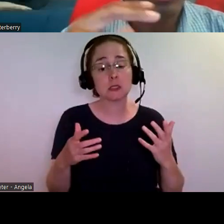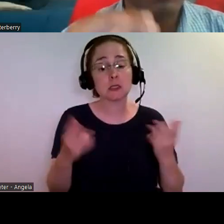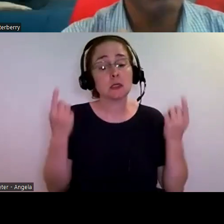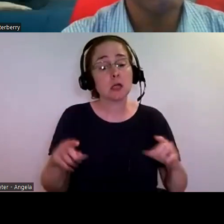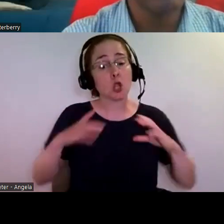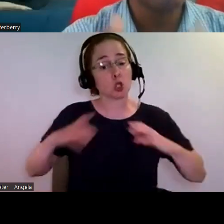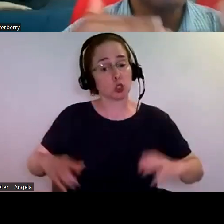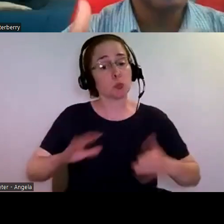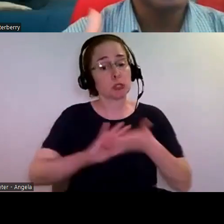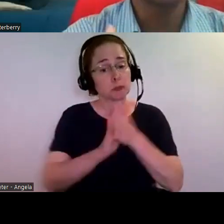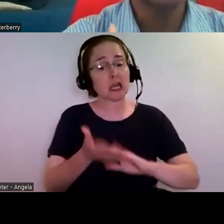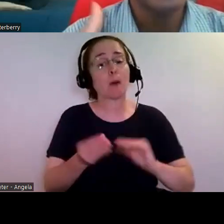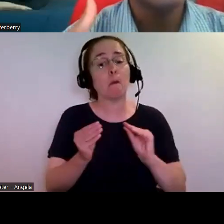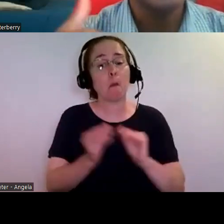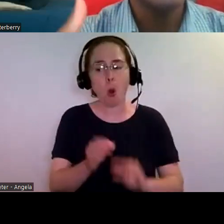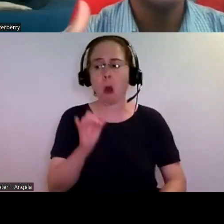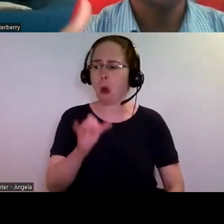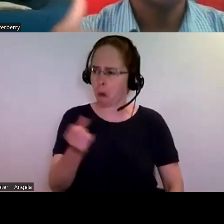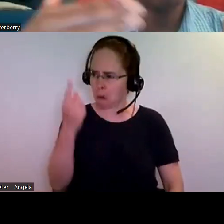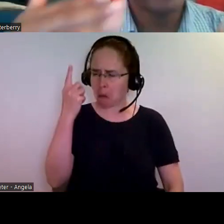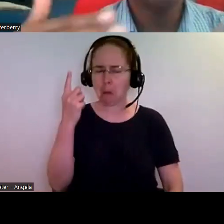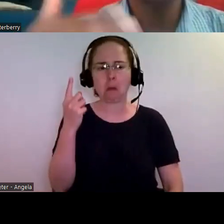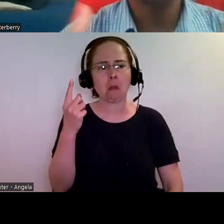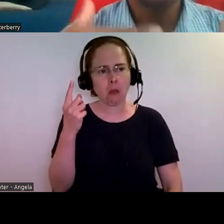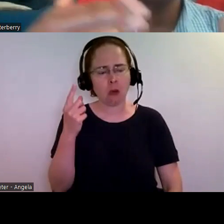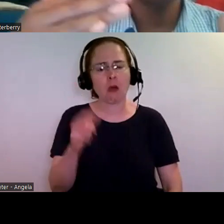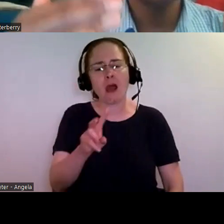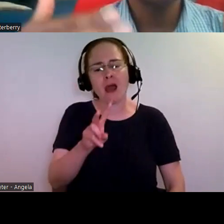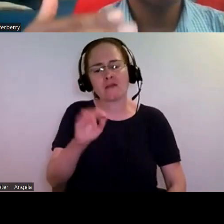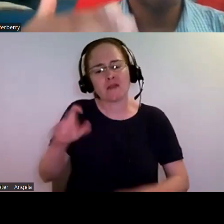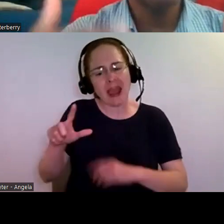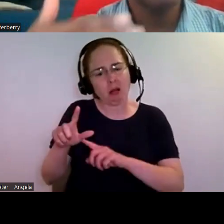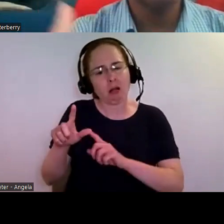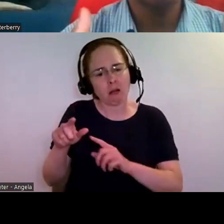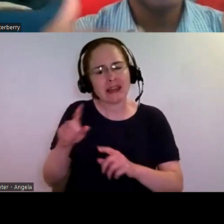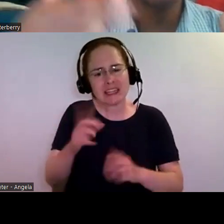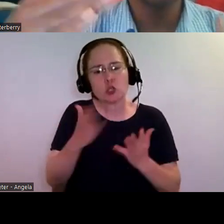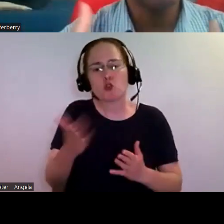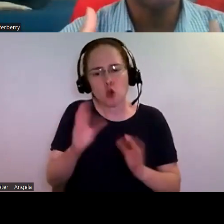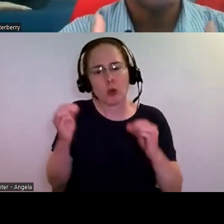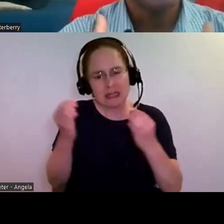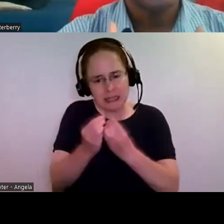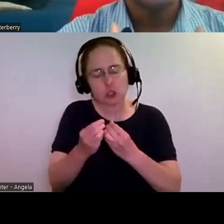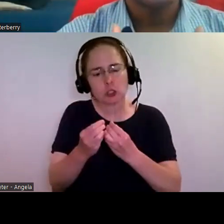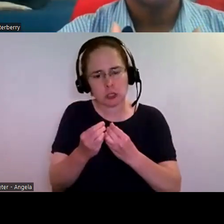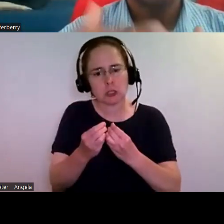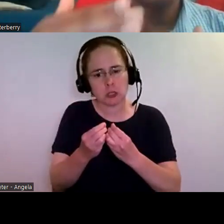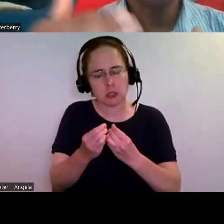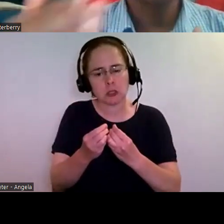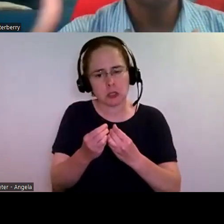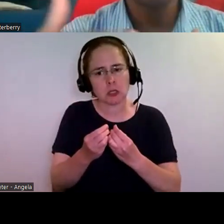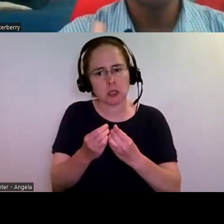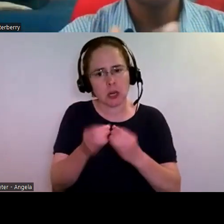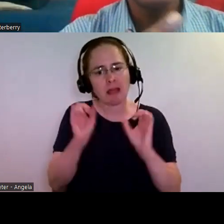becoming more realized that, hey, Vale is a very good organization. They can go to get service they